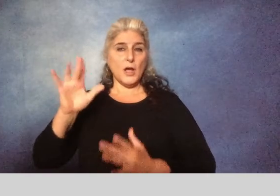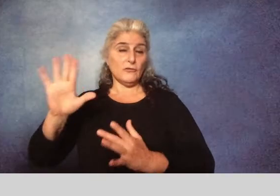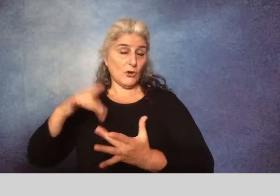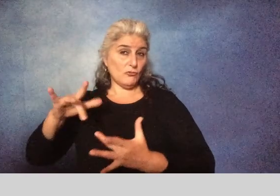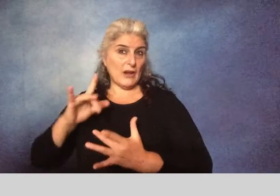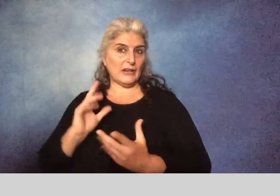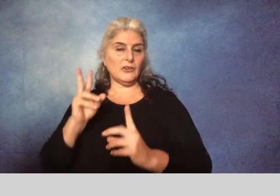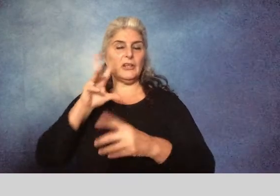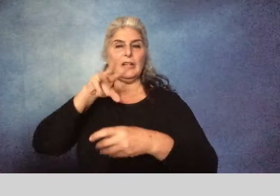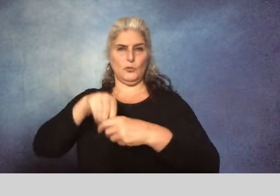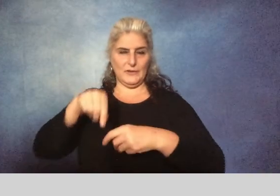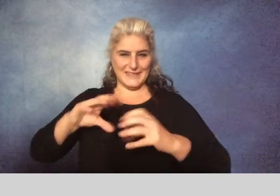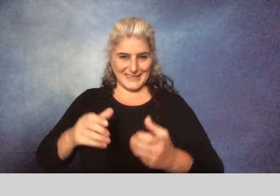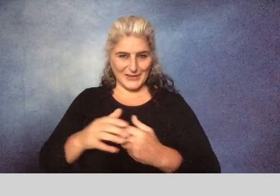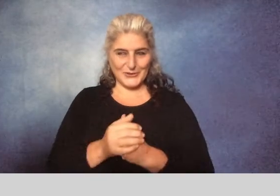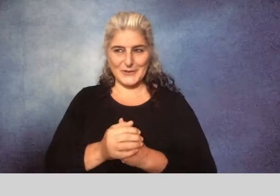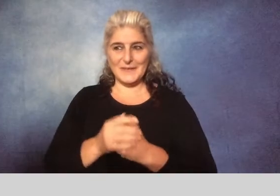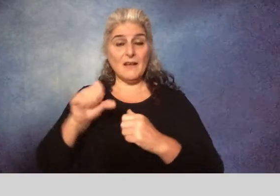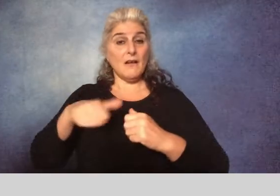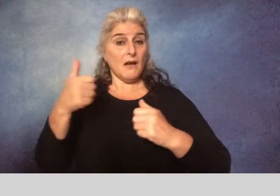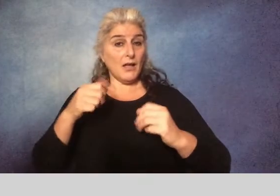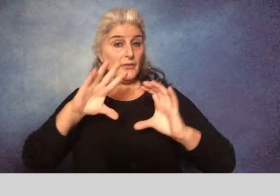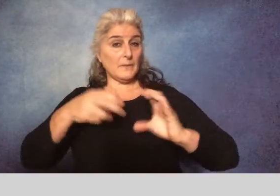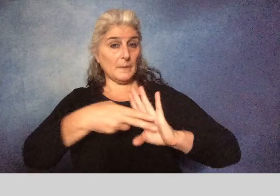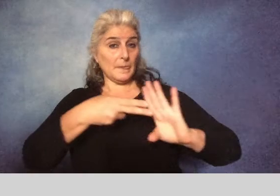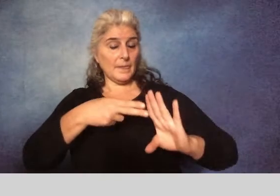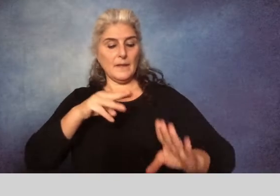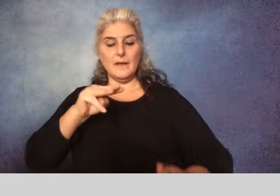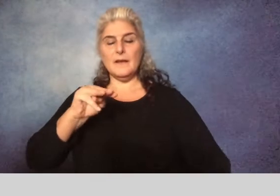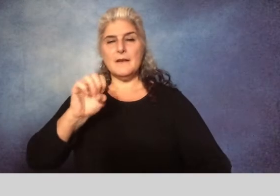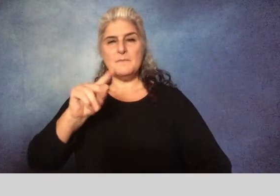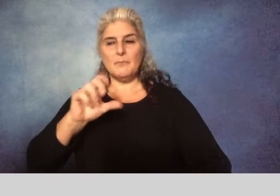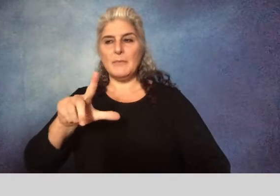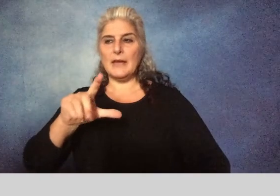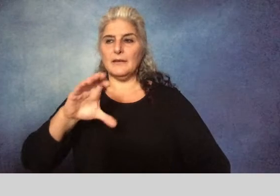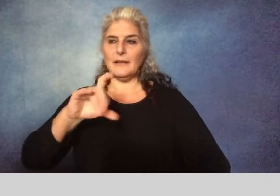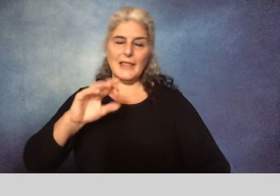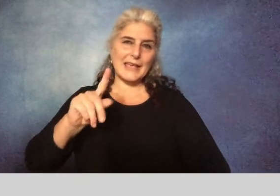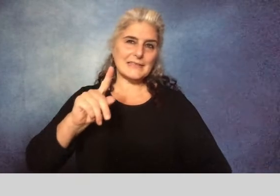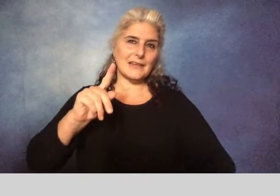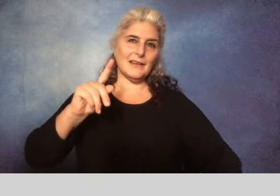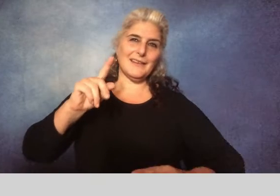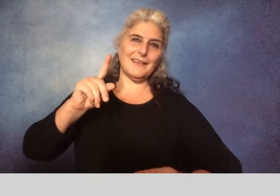I labeled this genre Metal-Classic Rock which includes drone metal, classic rock and album rock.